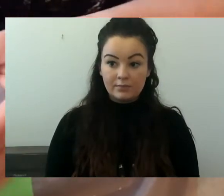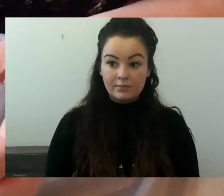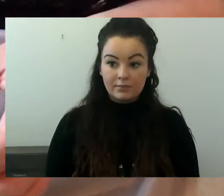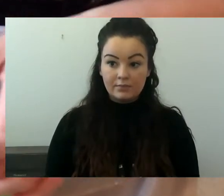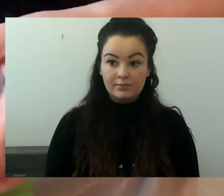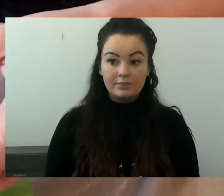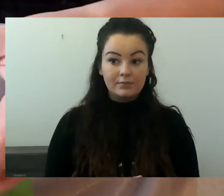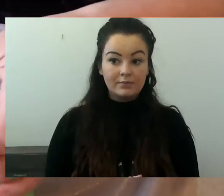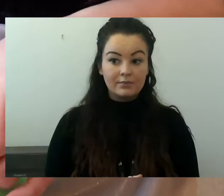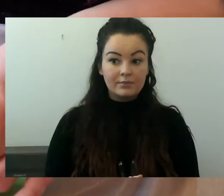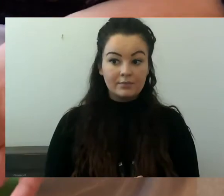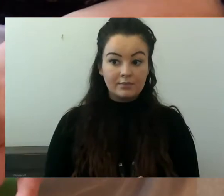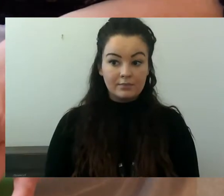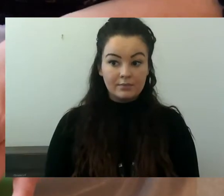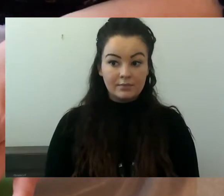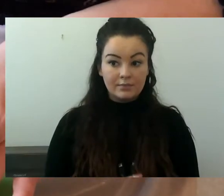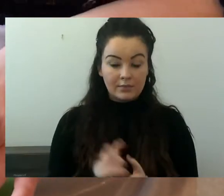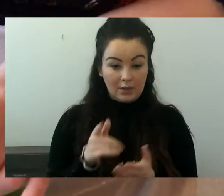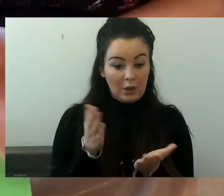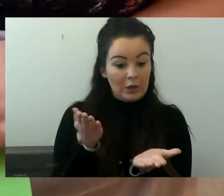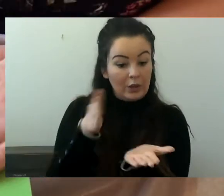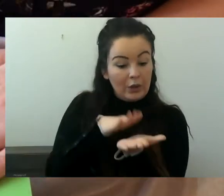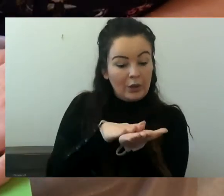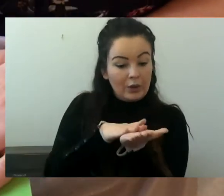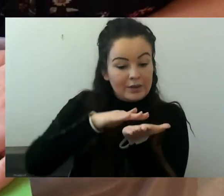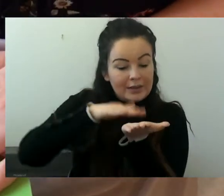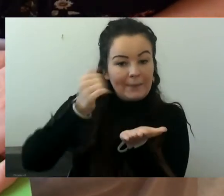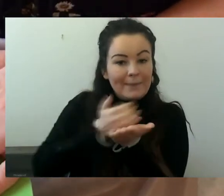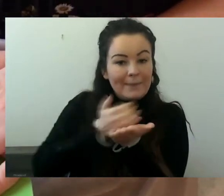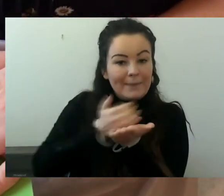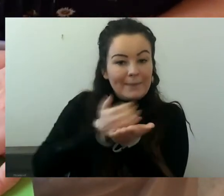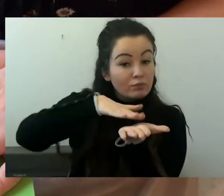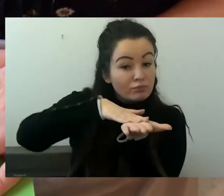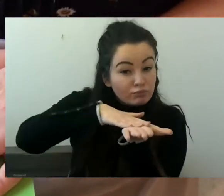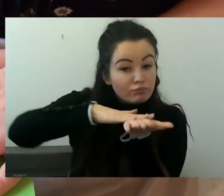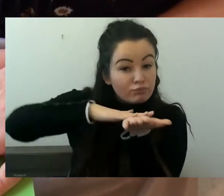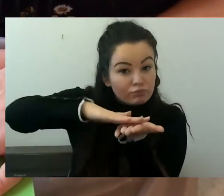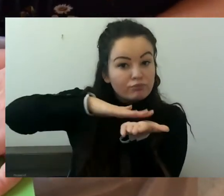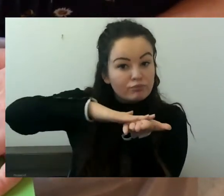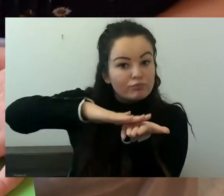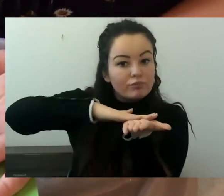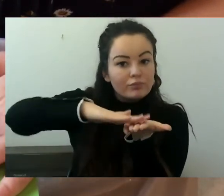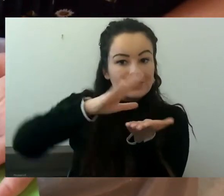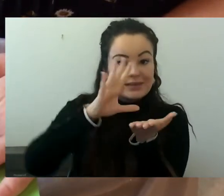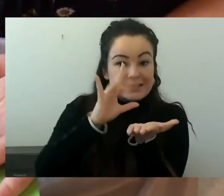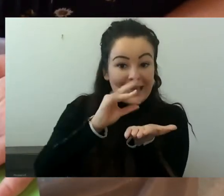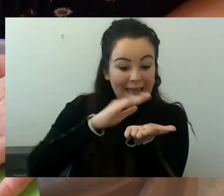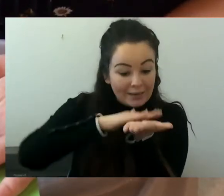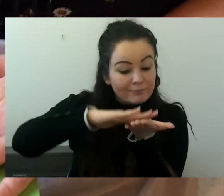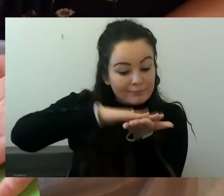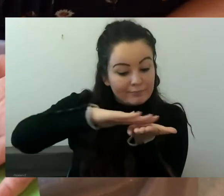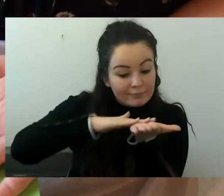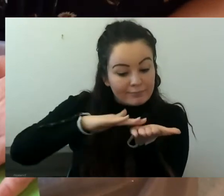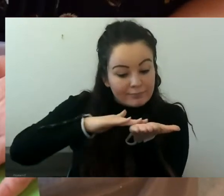There we go. Stick that down. Really press down, rub with your fingers